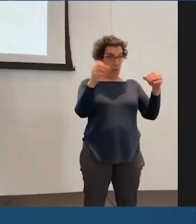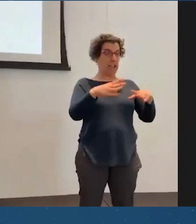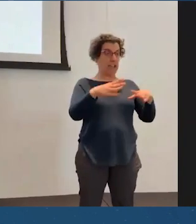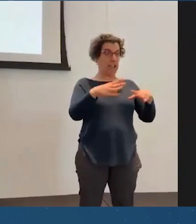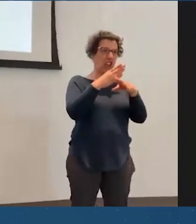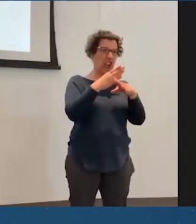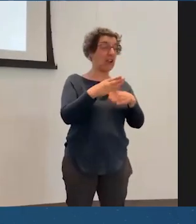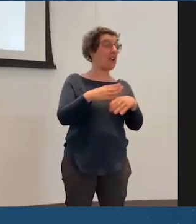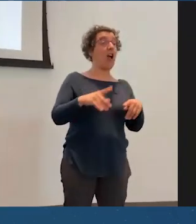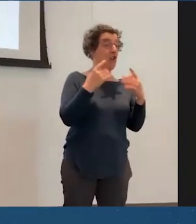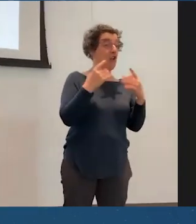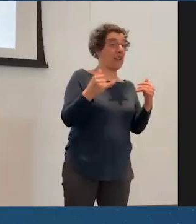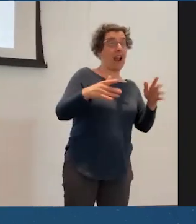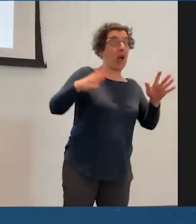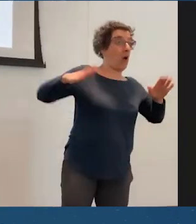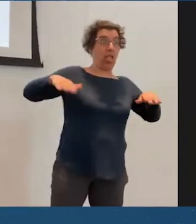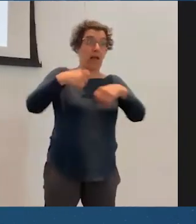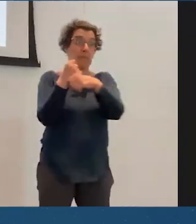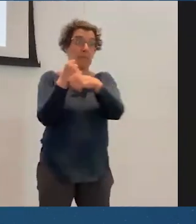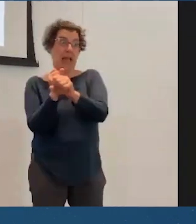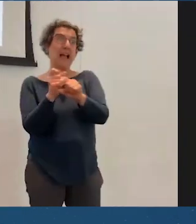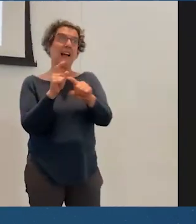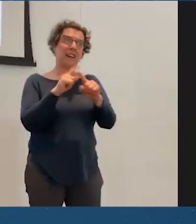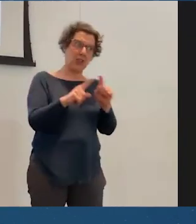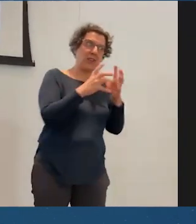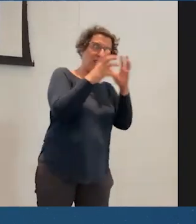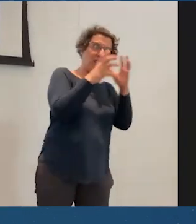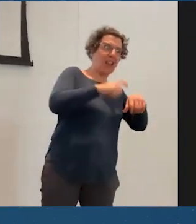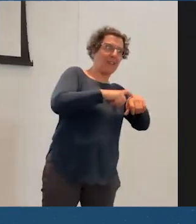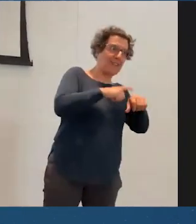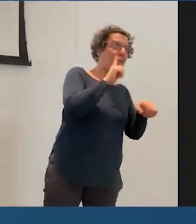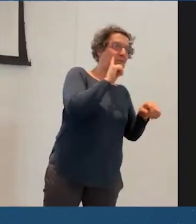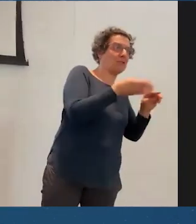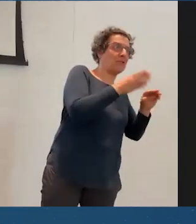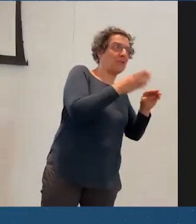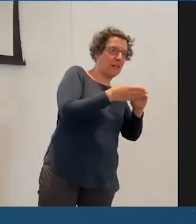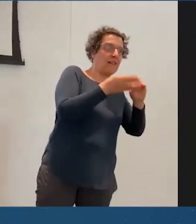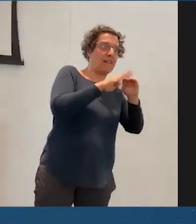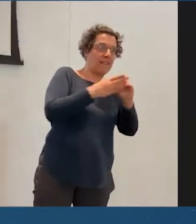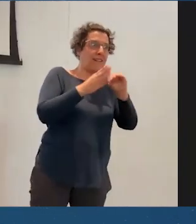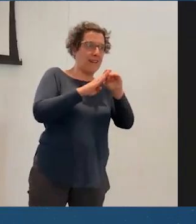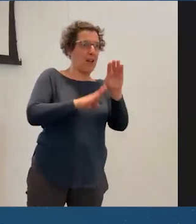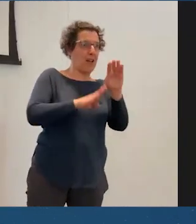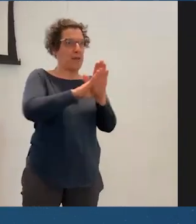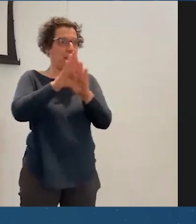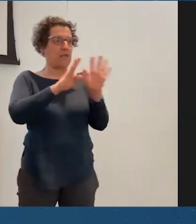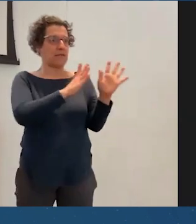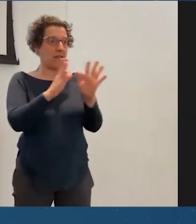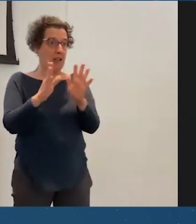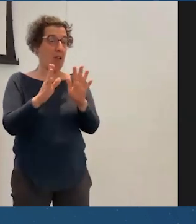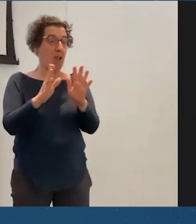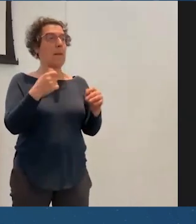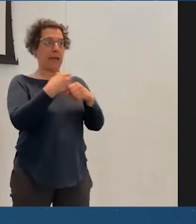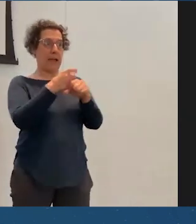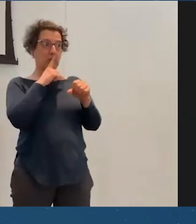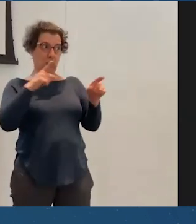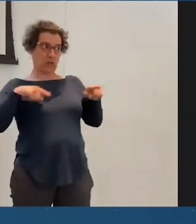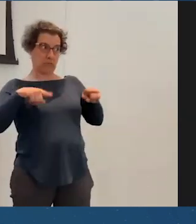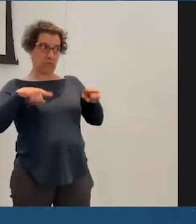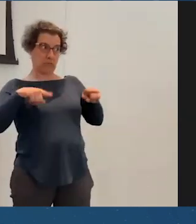to actually create something. So it's a lot of time in the forefront of that, but making sure that we all align on shared criteria